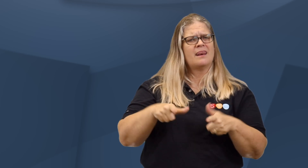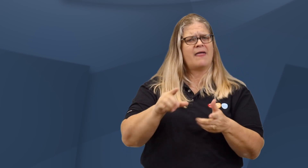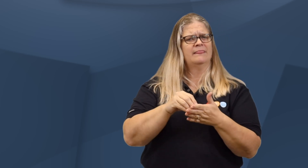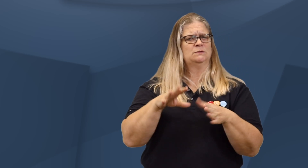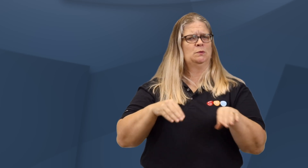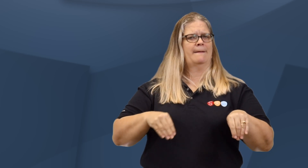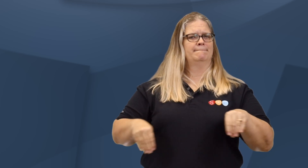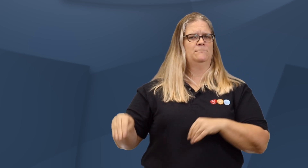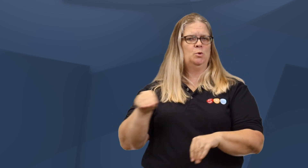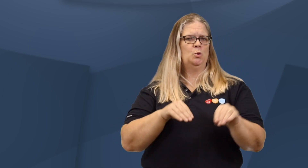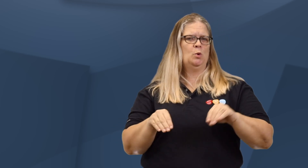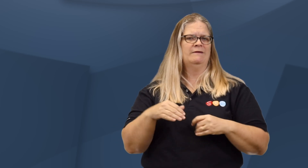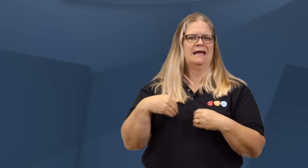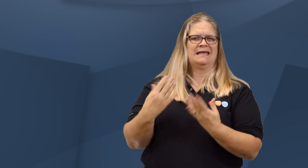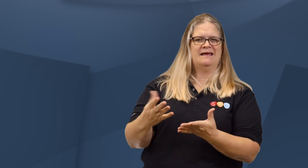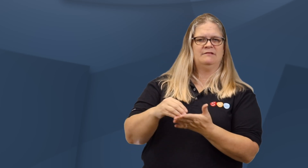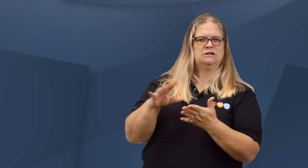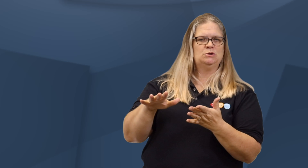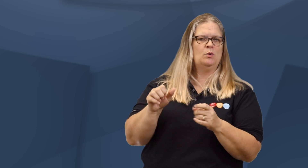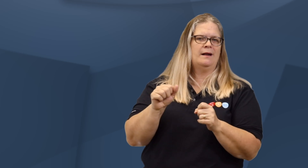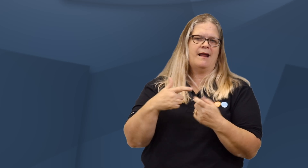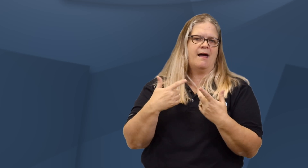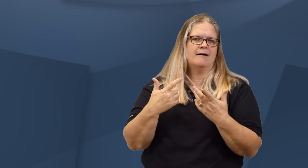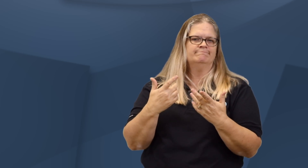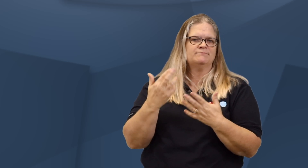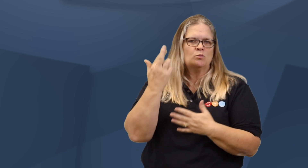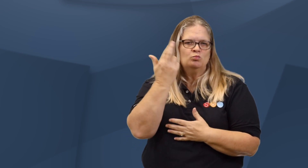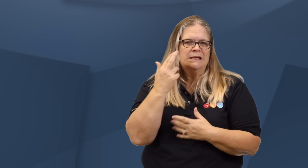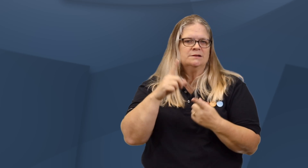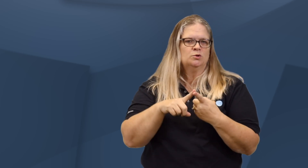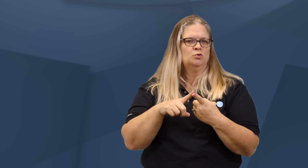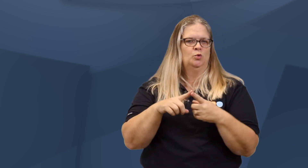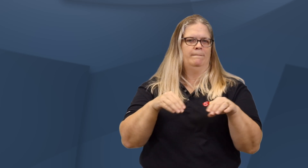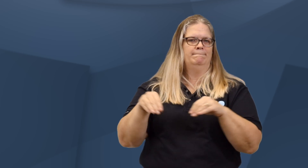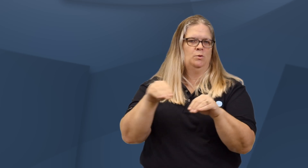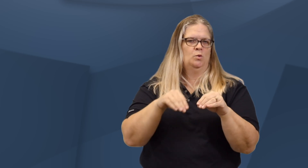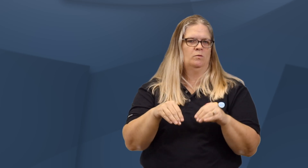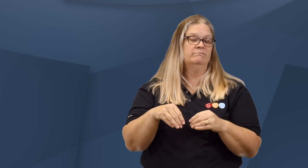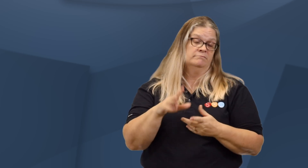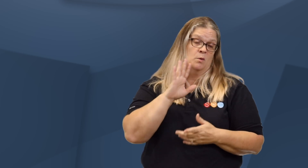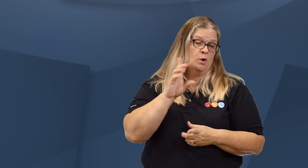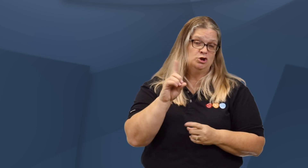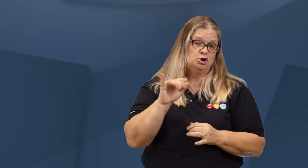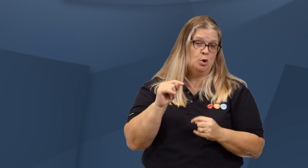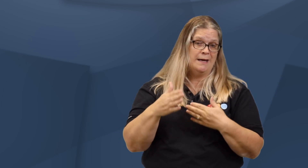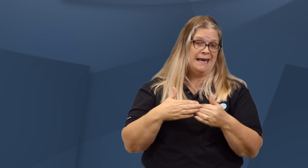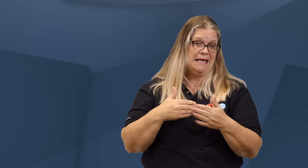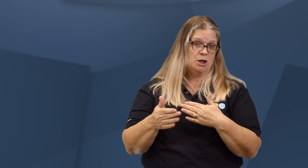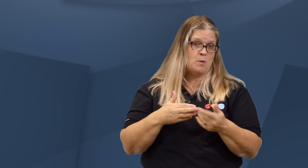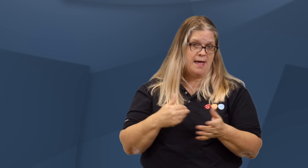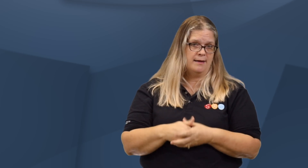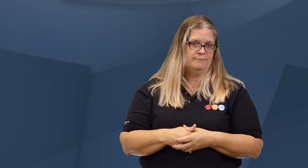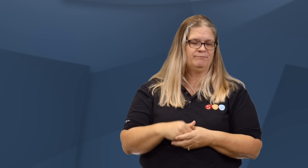Allow the student to move. Give the student a legitimate reason to move. They're going to do it anyway.